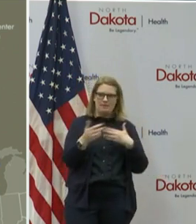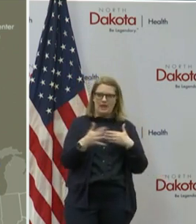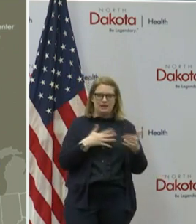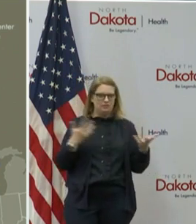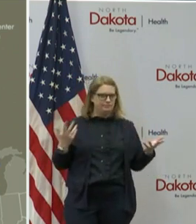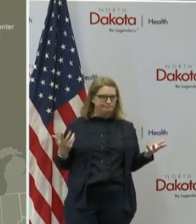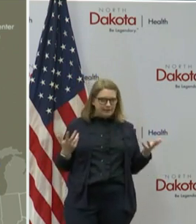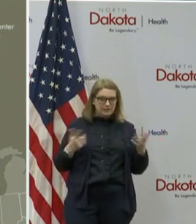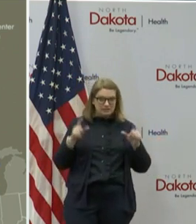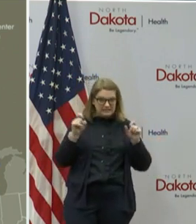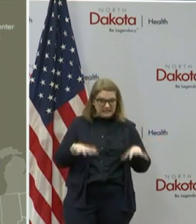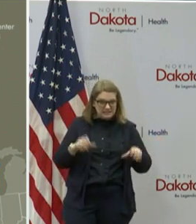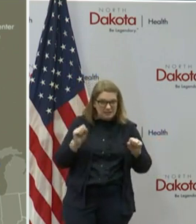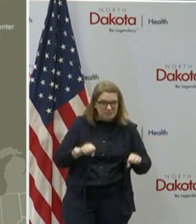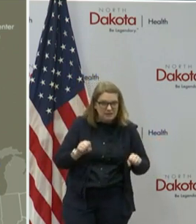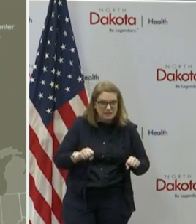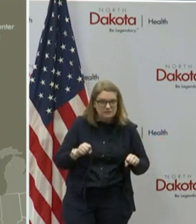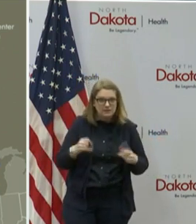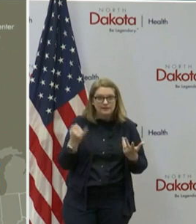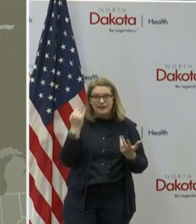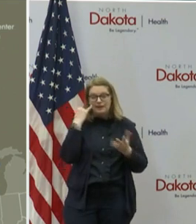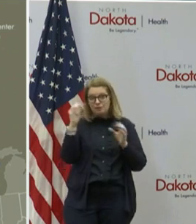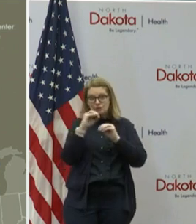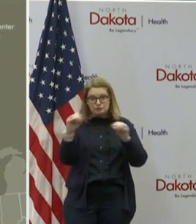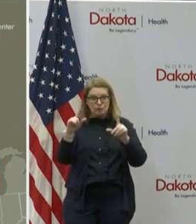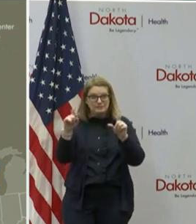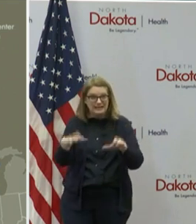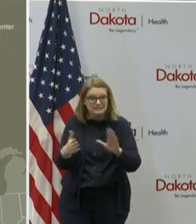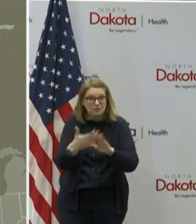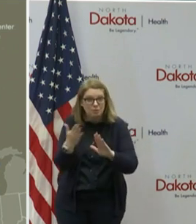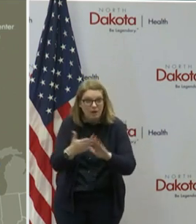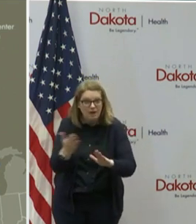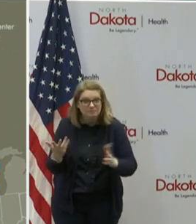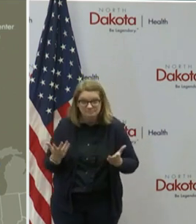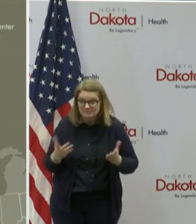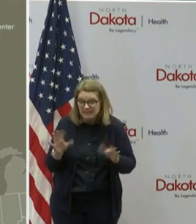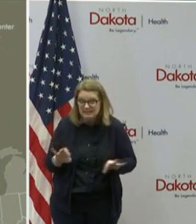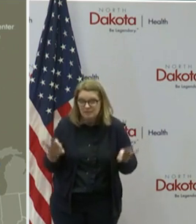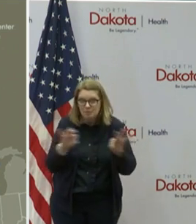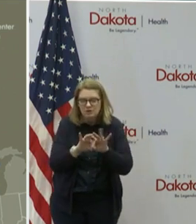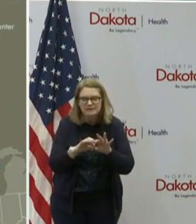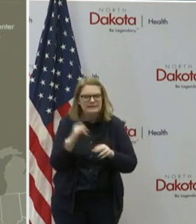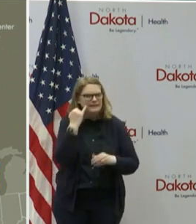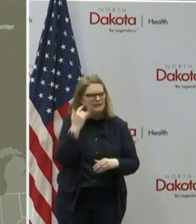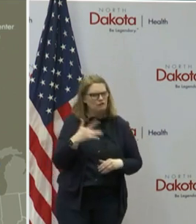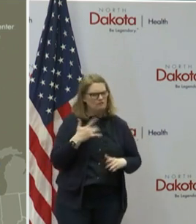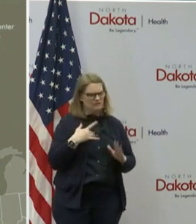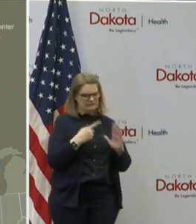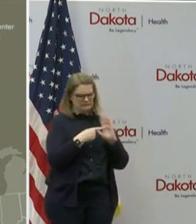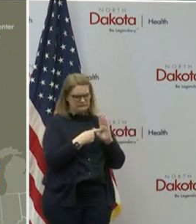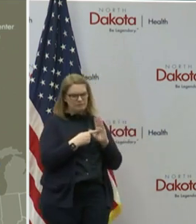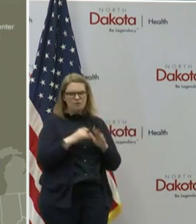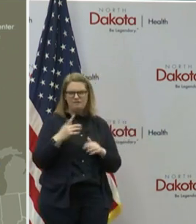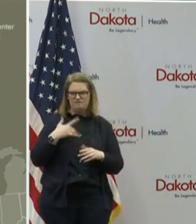BUT WE ALSO NEED YOUR HELP, AS WELL, WE NEED PEOPLE TO GET TESTED. IT DOESN'T MATTER HOW MUCH